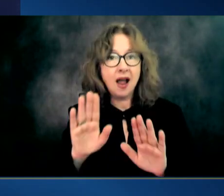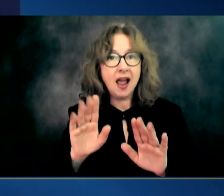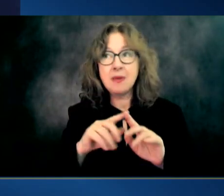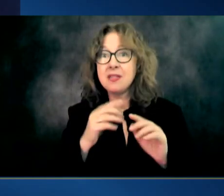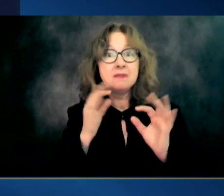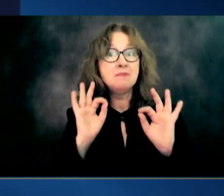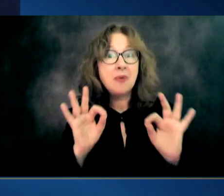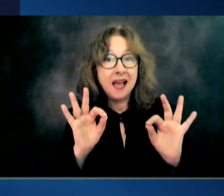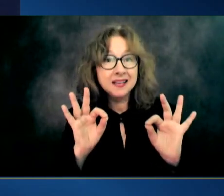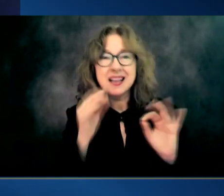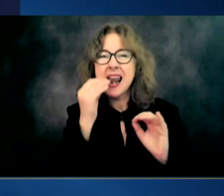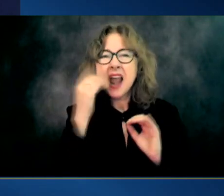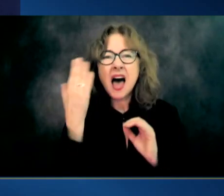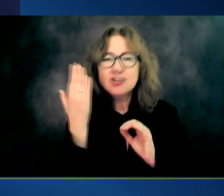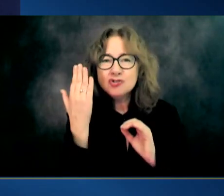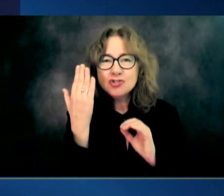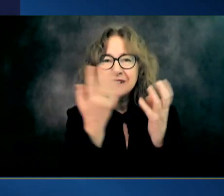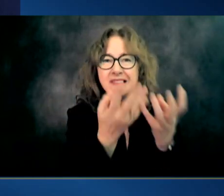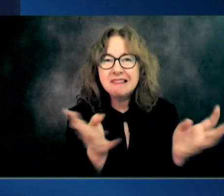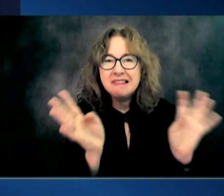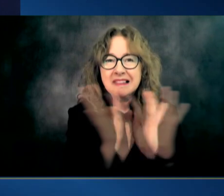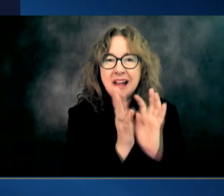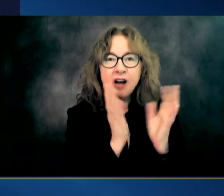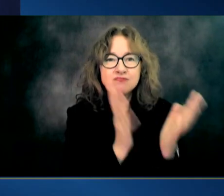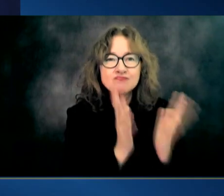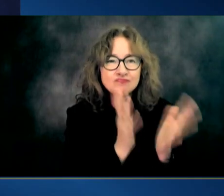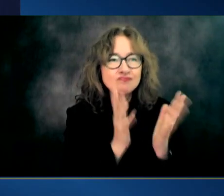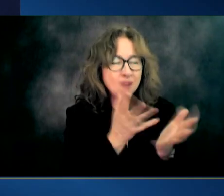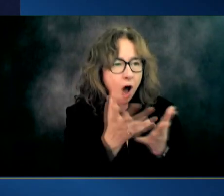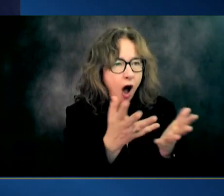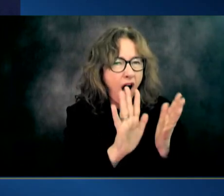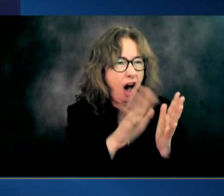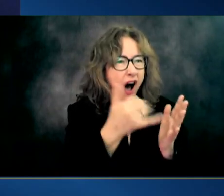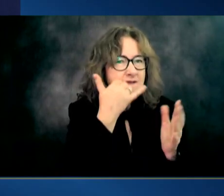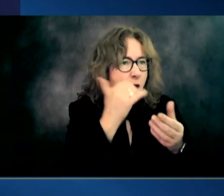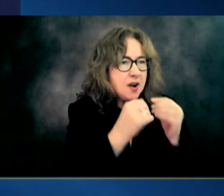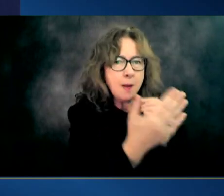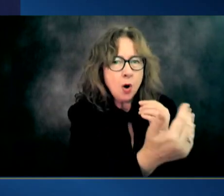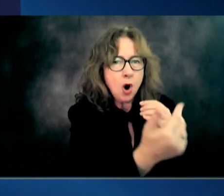say, "Hey, let me get your number. Hey, let me connect with you on social media. Hey." So,